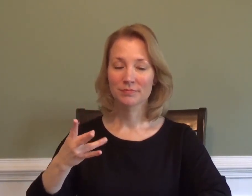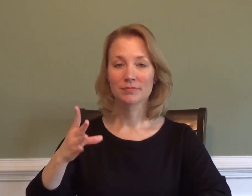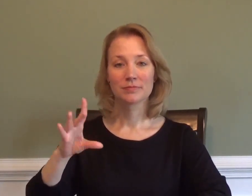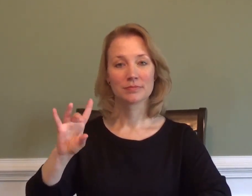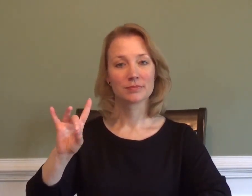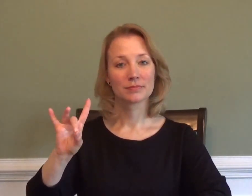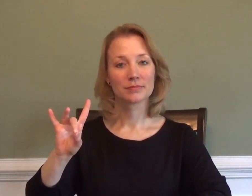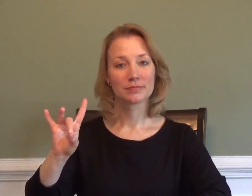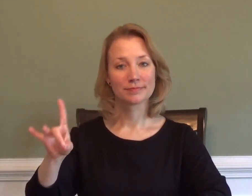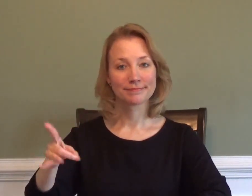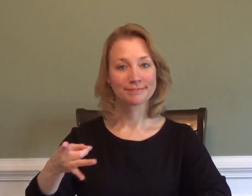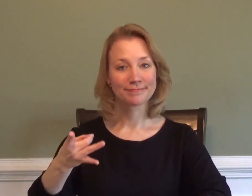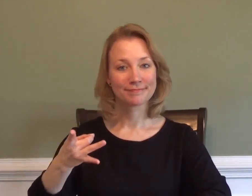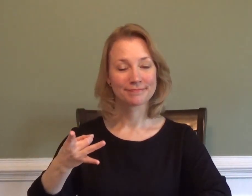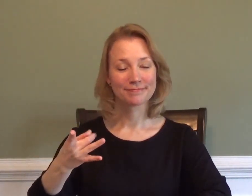$8